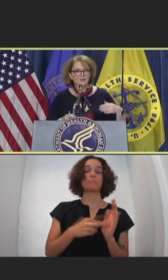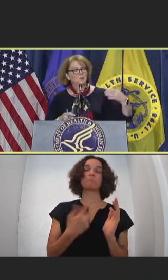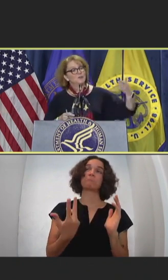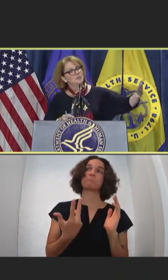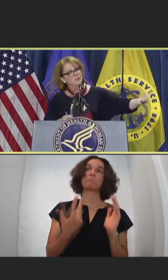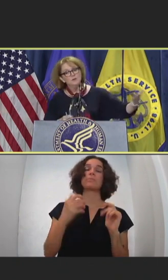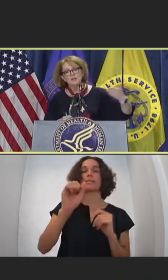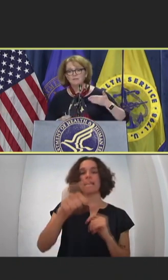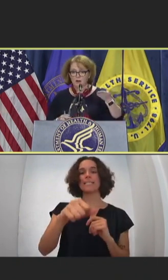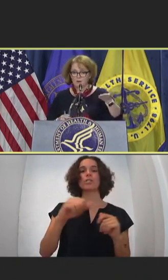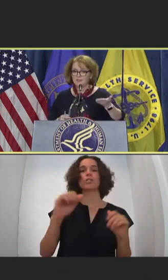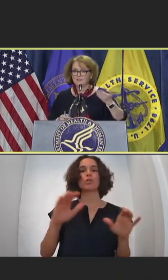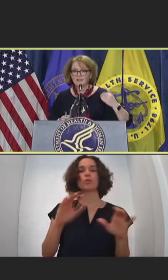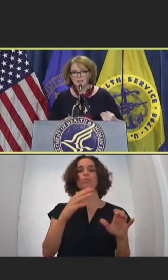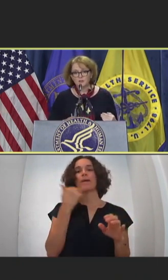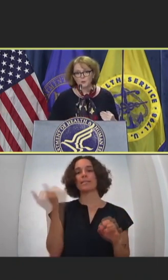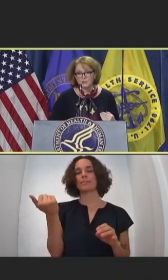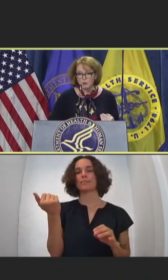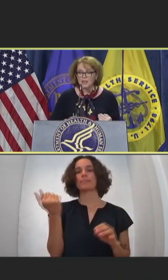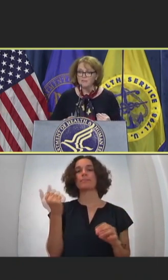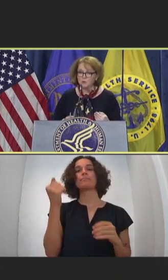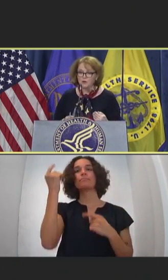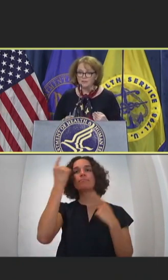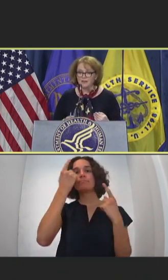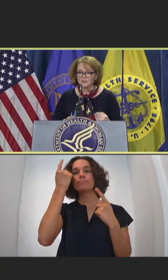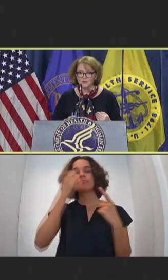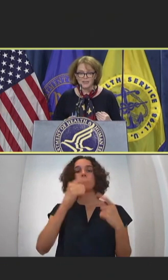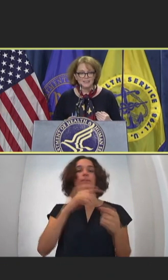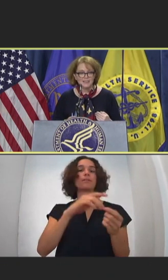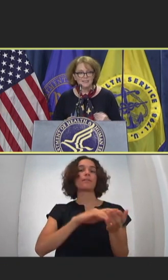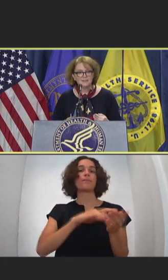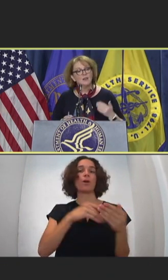especially if you think of pharmacy settings where we don't have point-of-care screening tests.